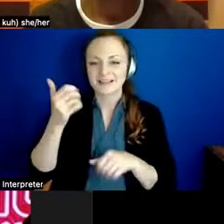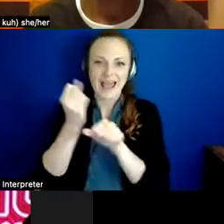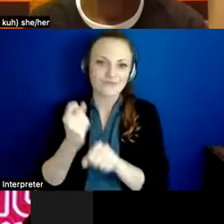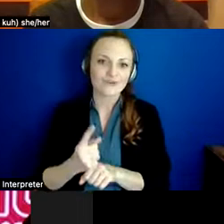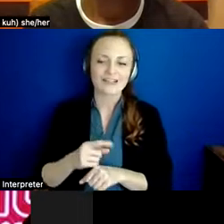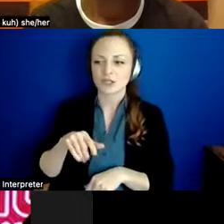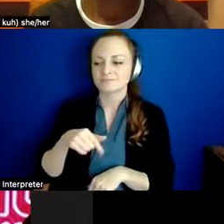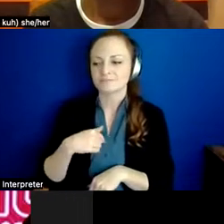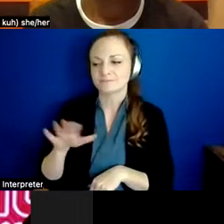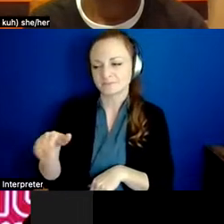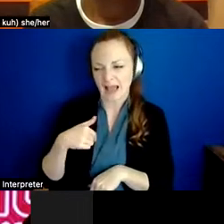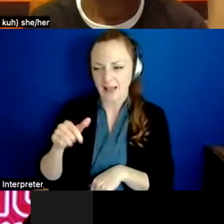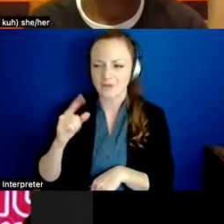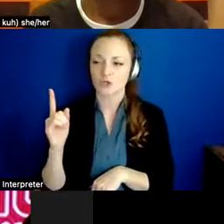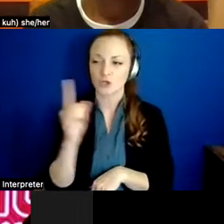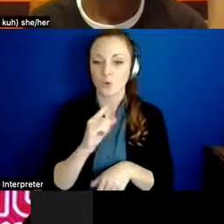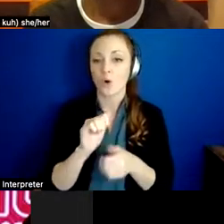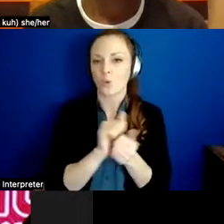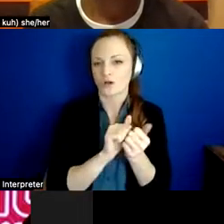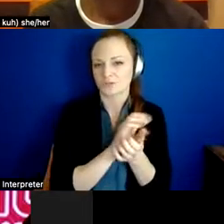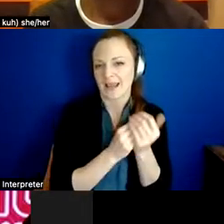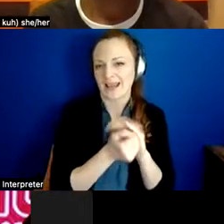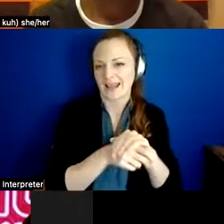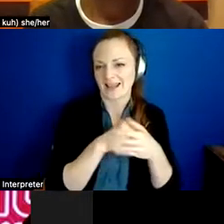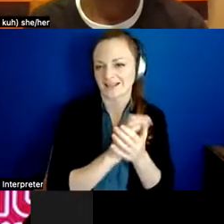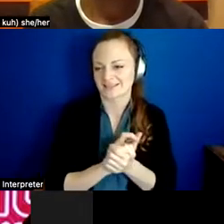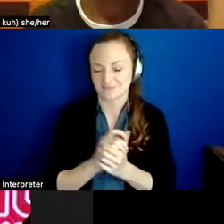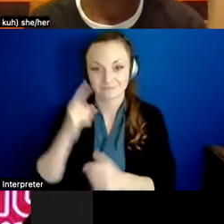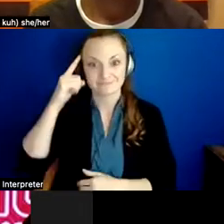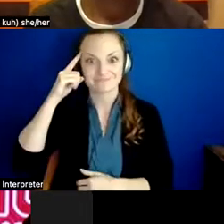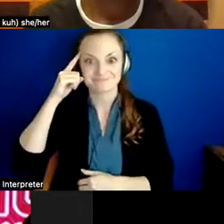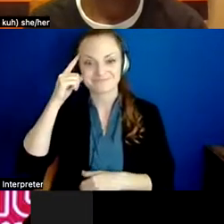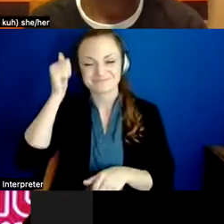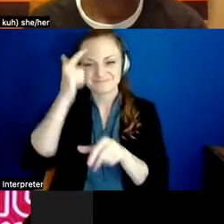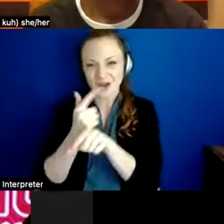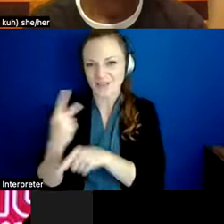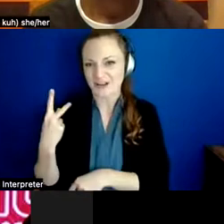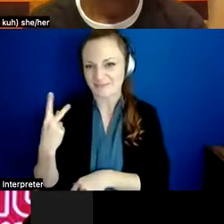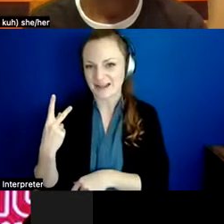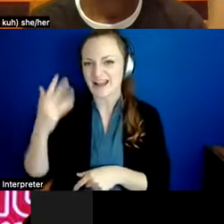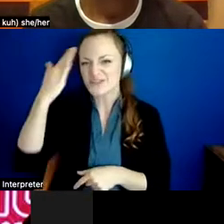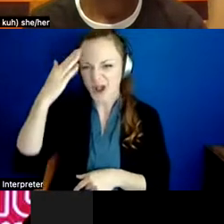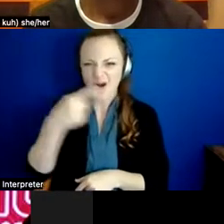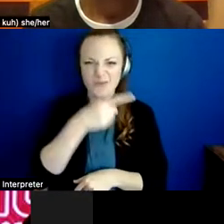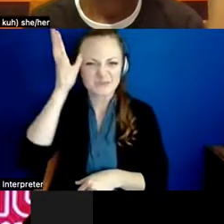the Holy Ghost. So my brother and I would sit at the table, and my brother would say, I have to have got to him. No, no, nobody gets up to the table when branch was watching